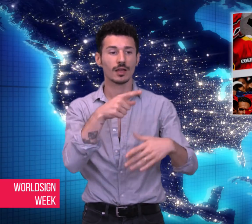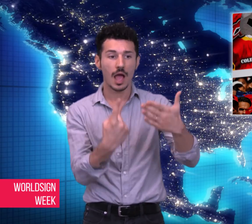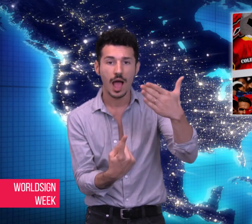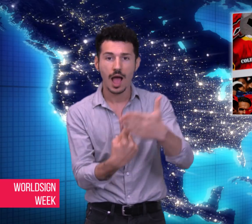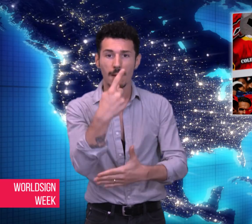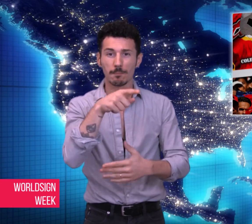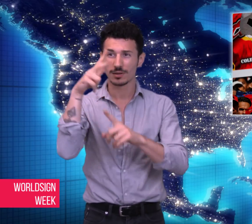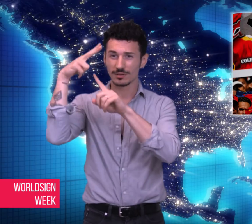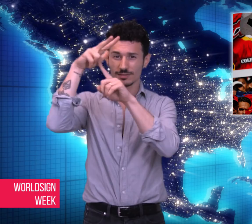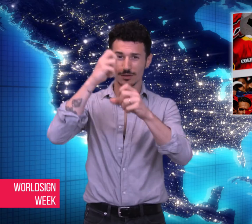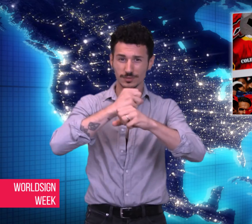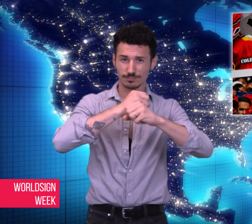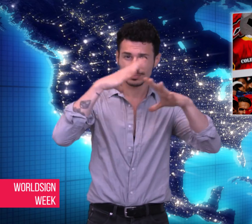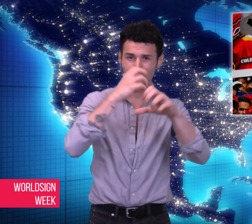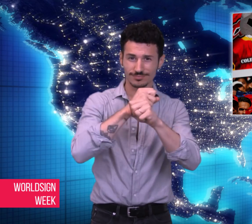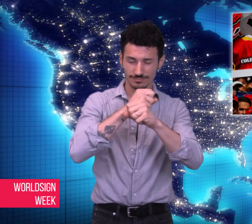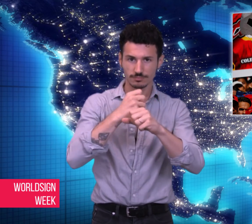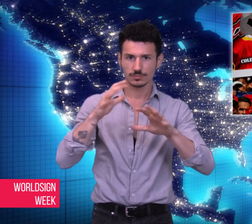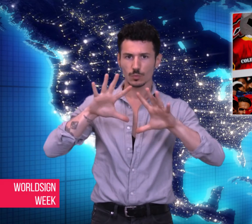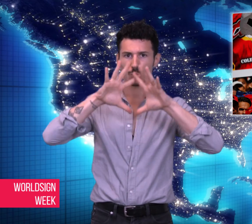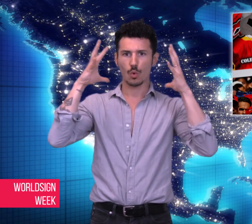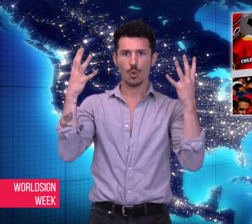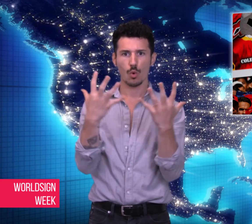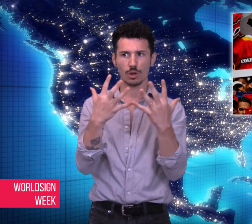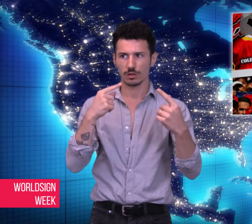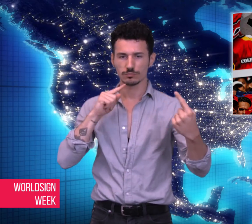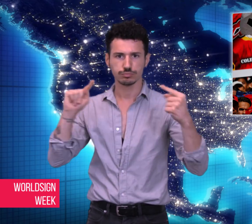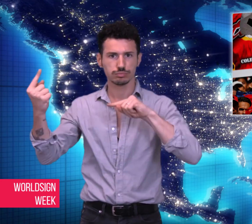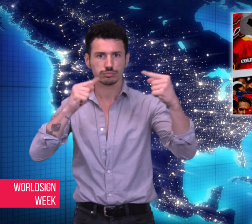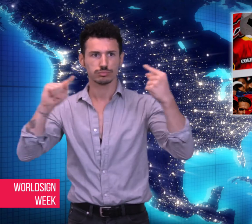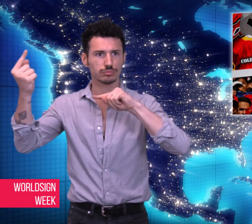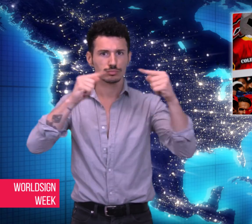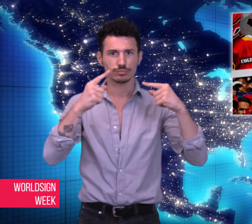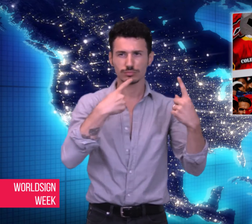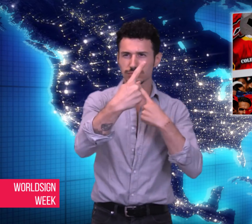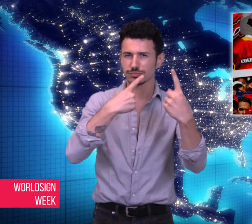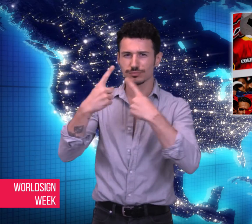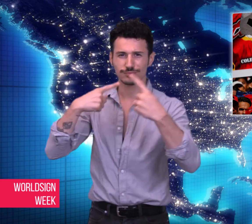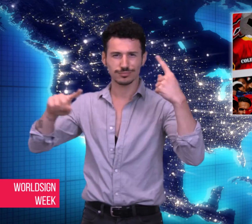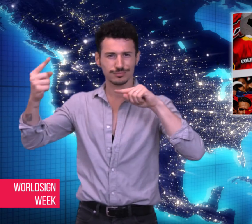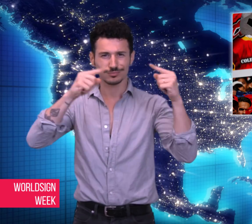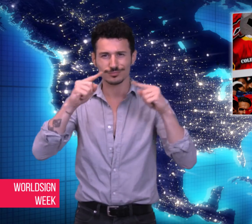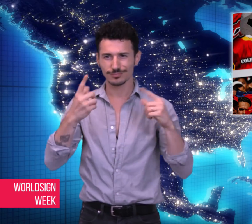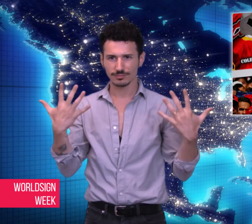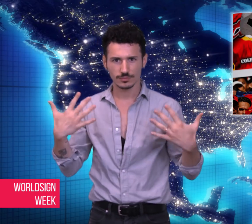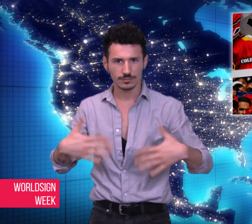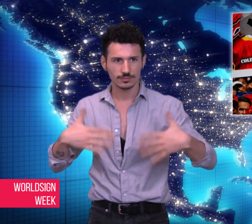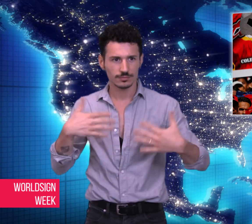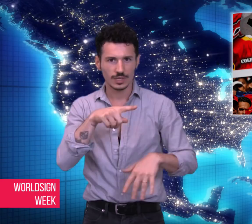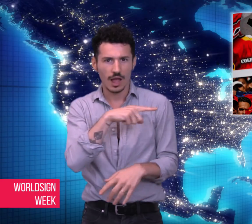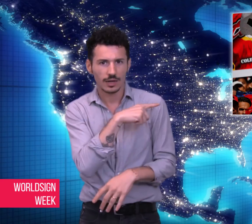incident sparked concerns and debates around world about risk involved with